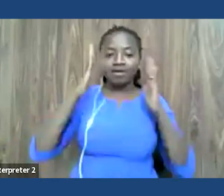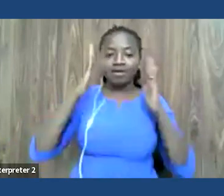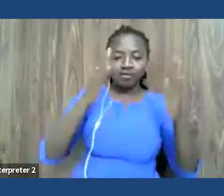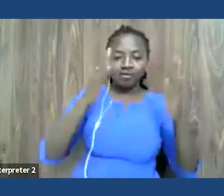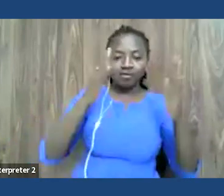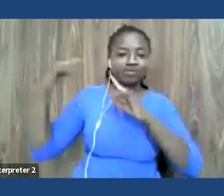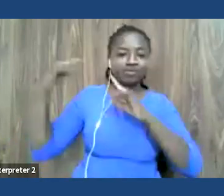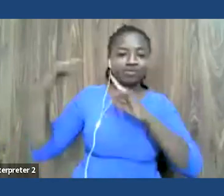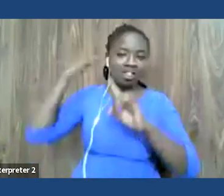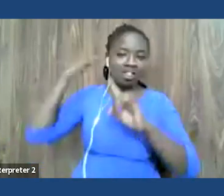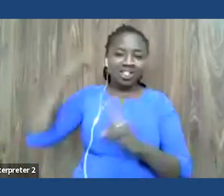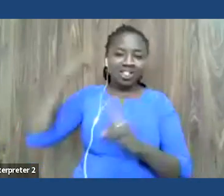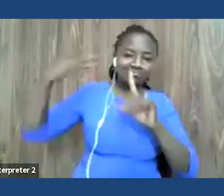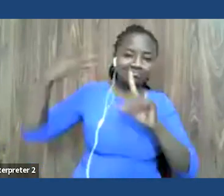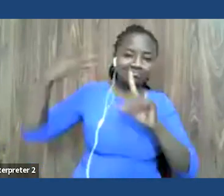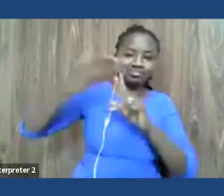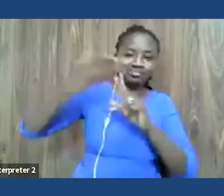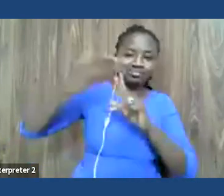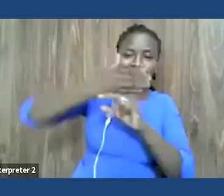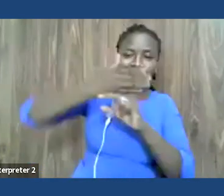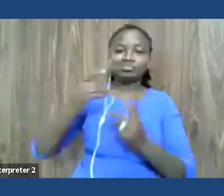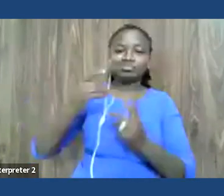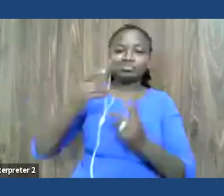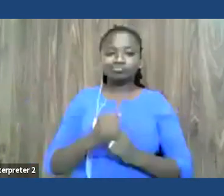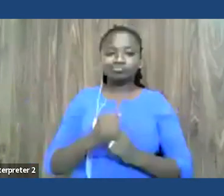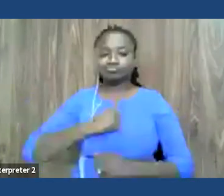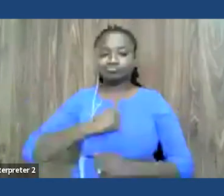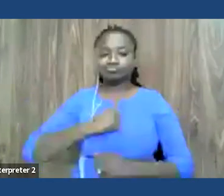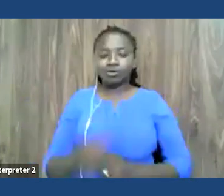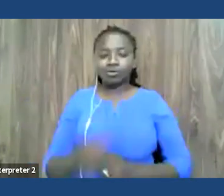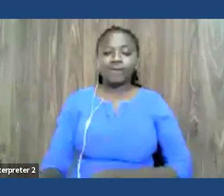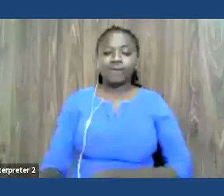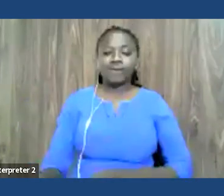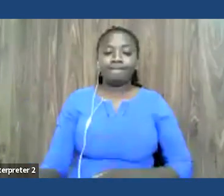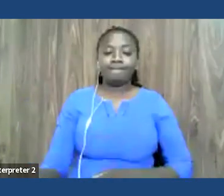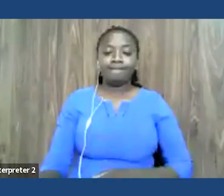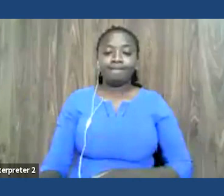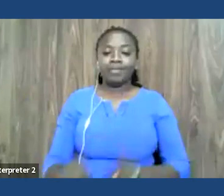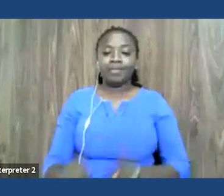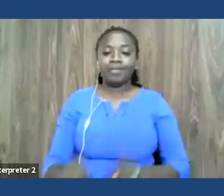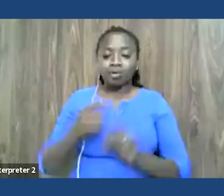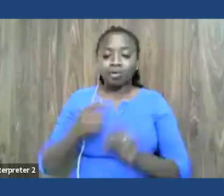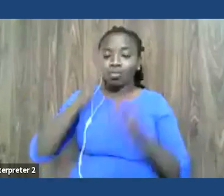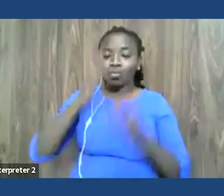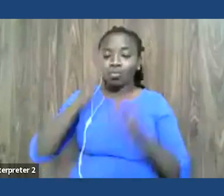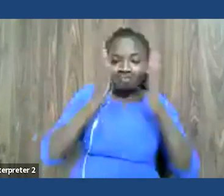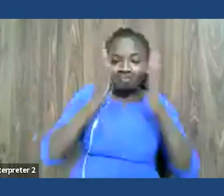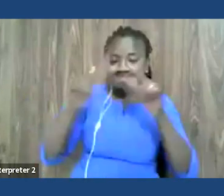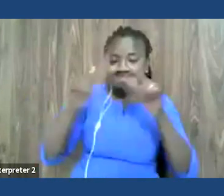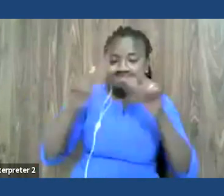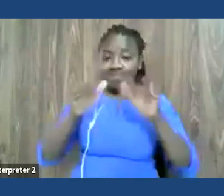social connection, all of which in this digital world we're in now, increasingly it requires